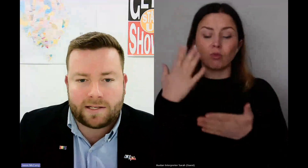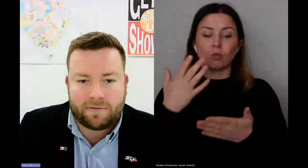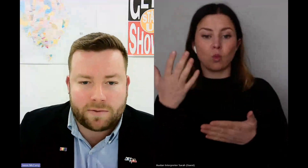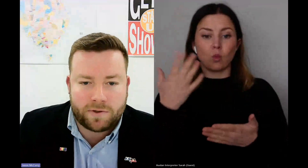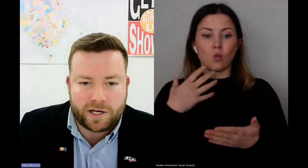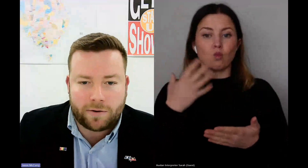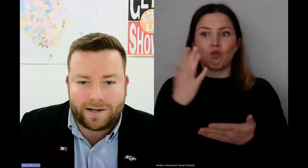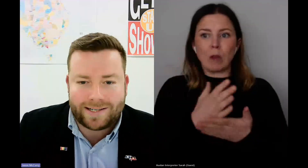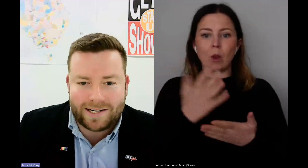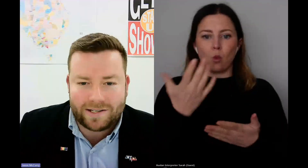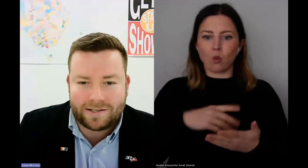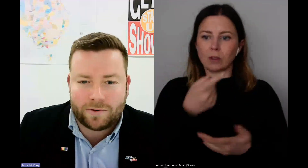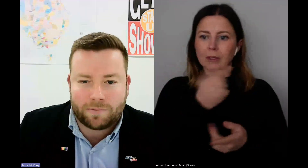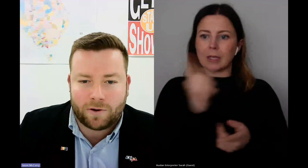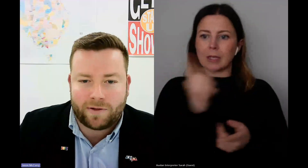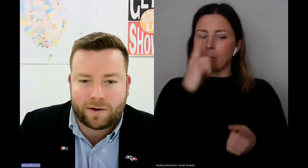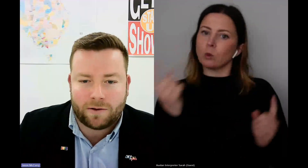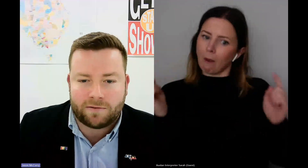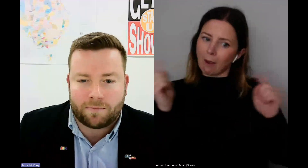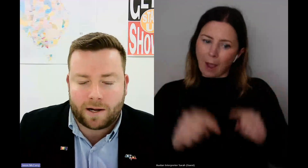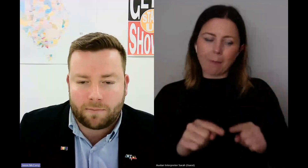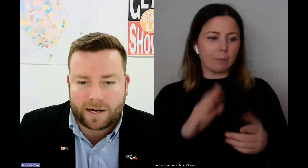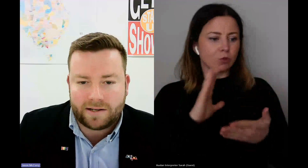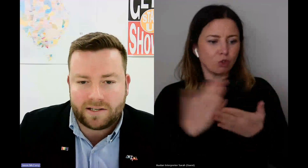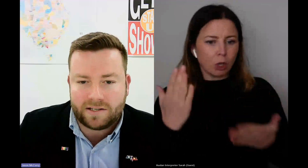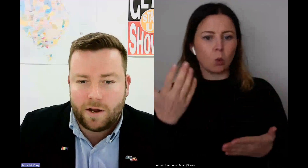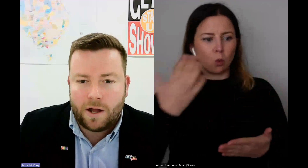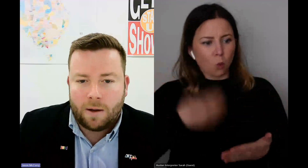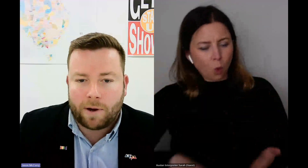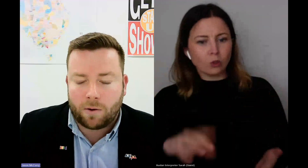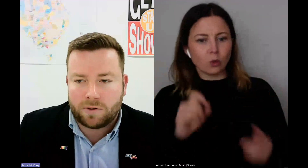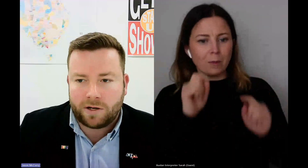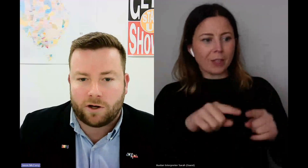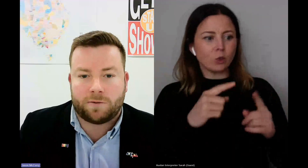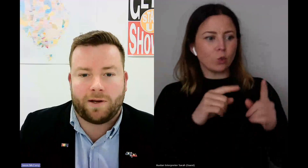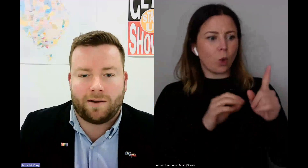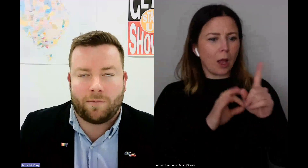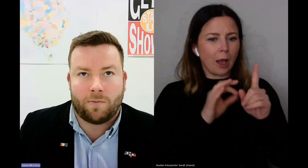these events with genuine intentions to improve their inclusive practices but also